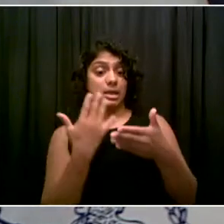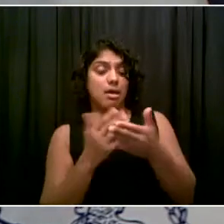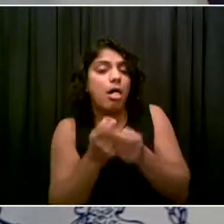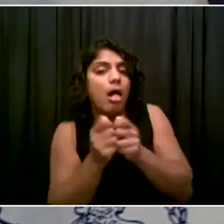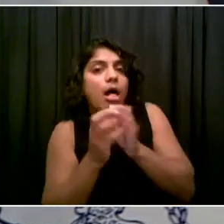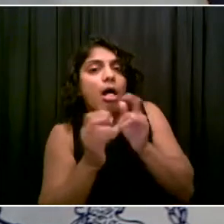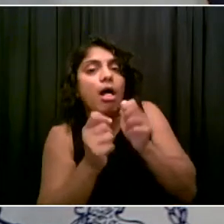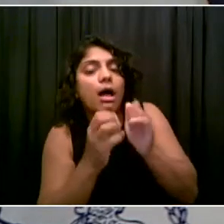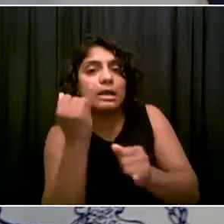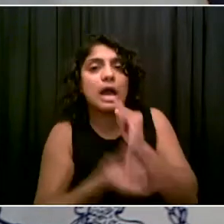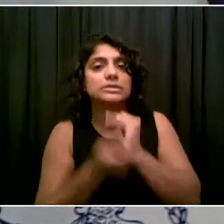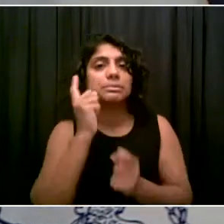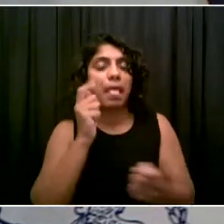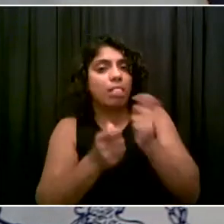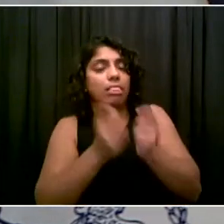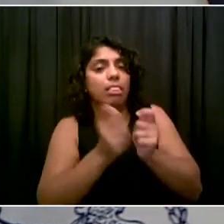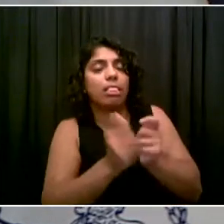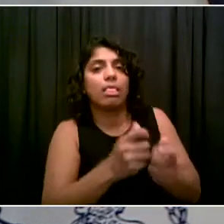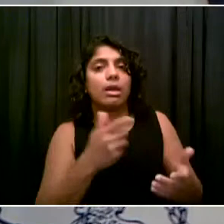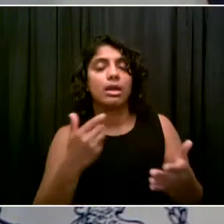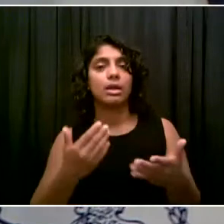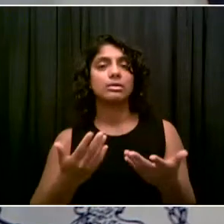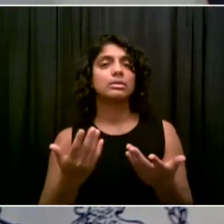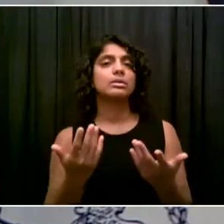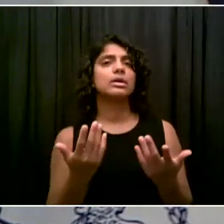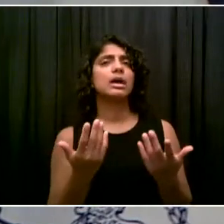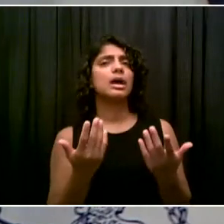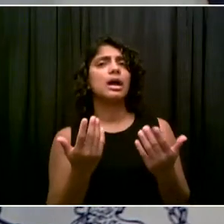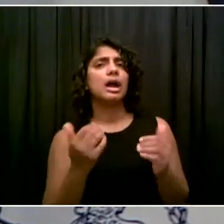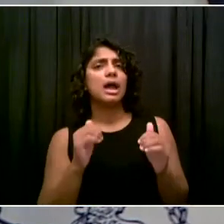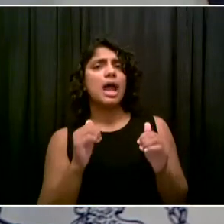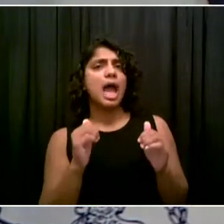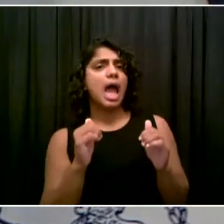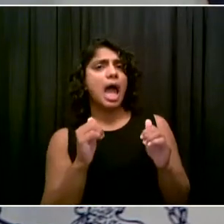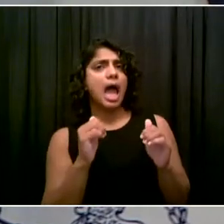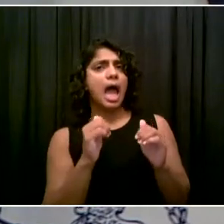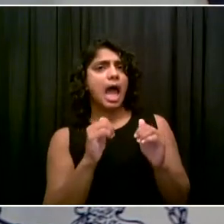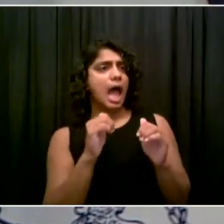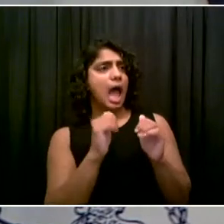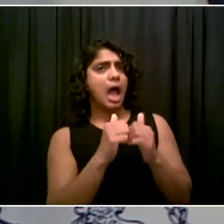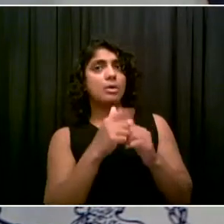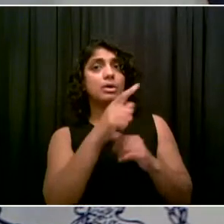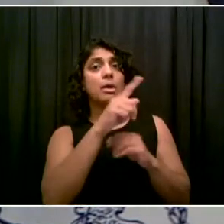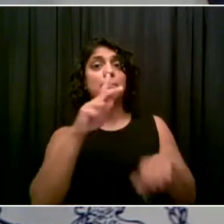WERE MADE AT THE LAST MINUTE, THE CHANCELLOR NSET AN EMAIL TO PRINCIPALS LAST